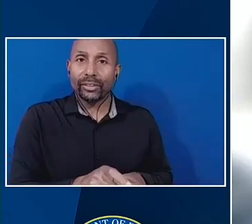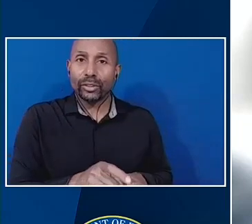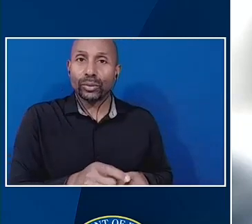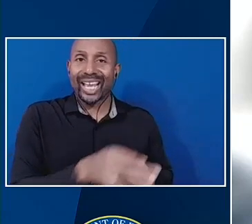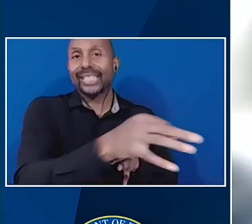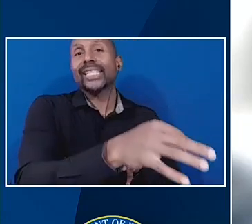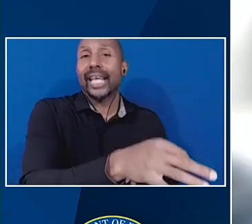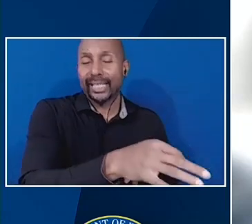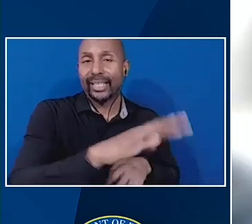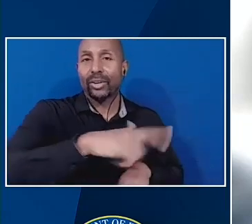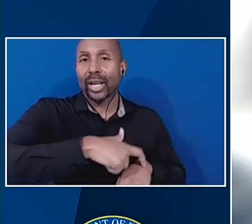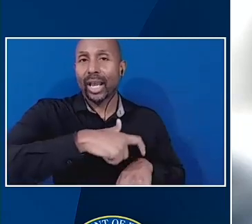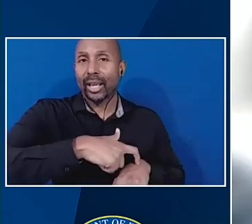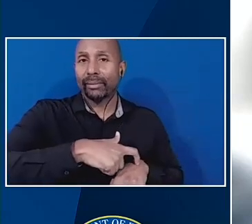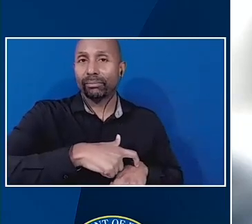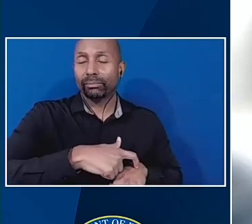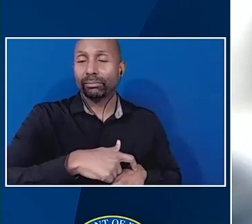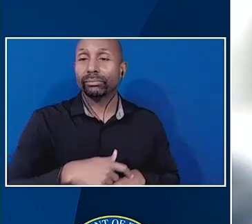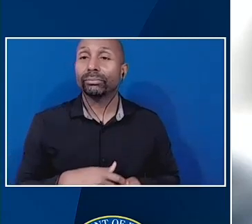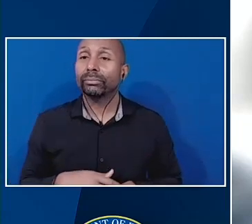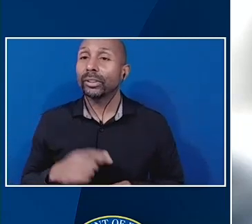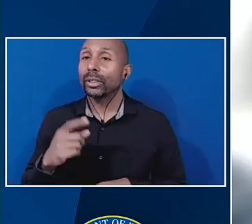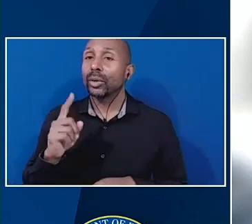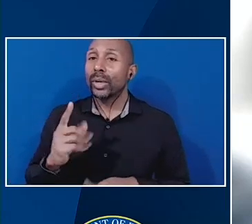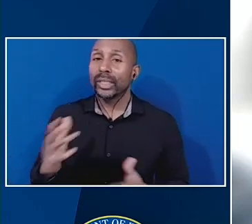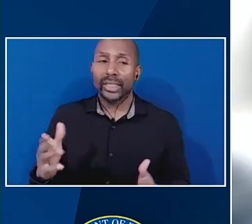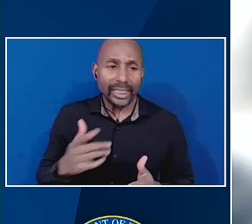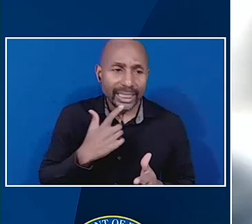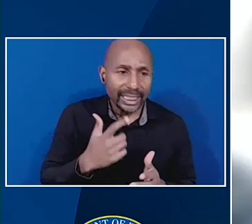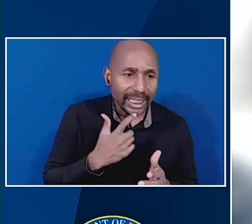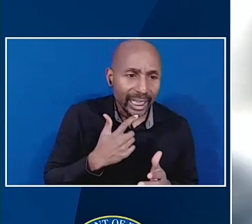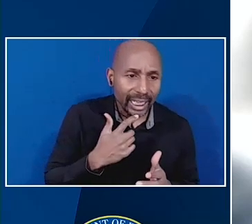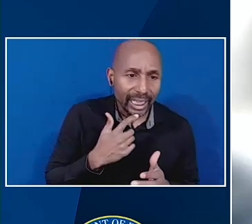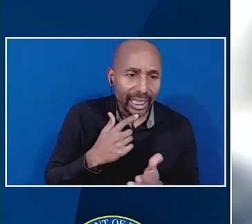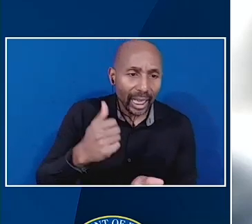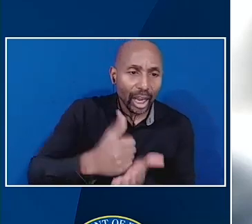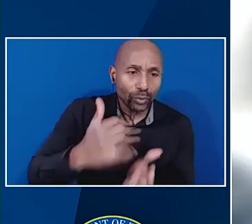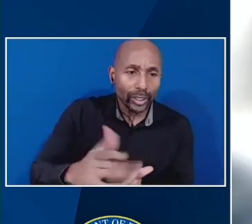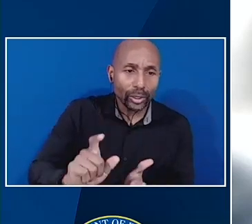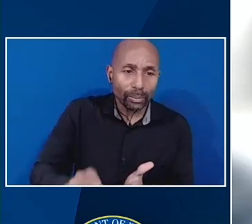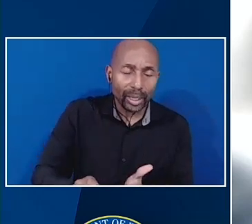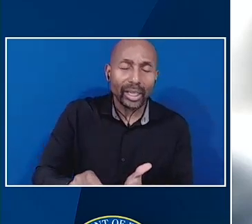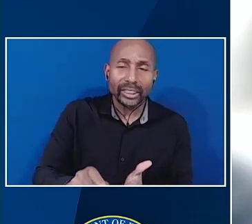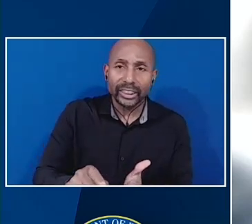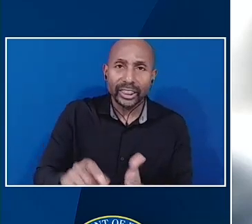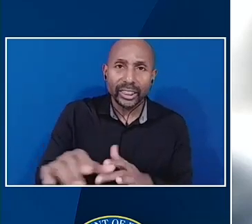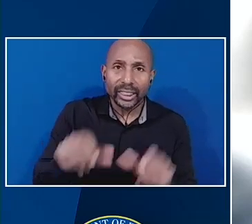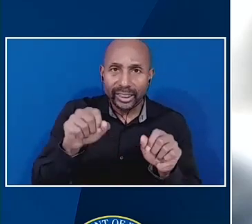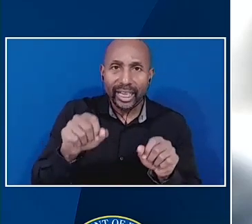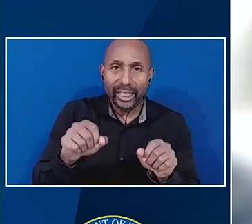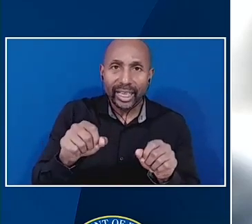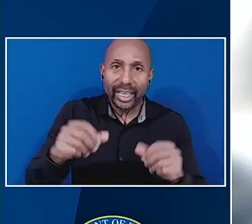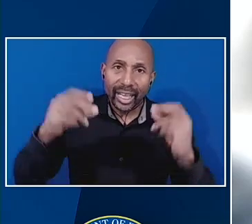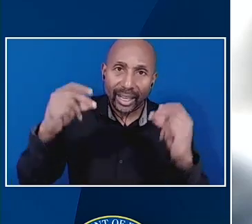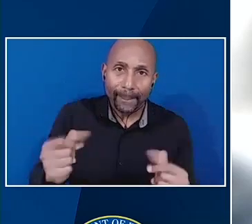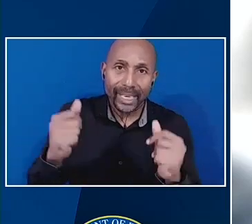accreditor must take immediate adverse action. Can we just make sure we're clear on what adverse actions are?